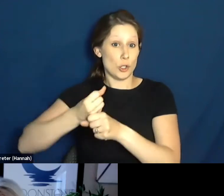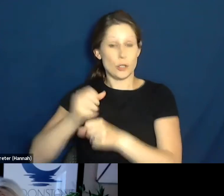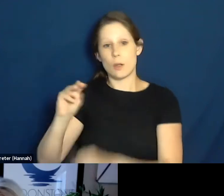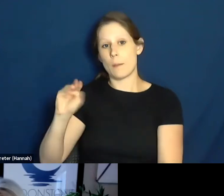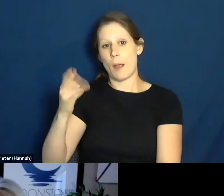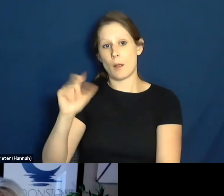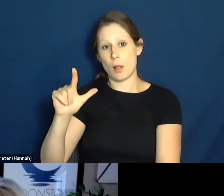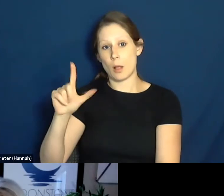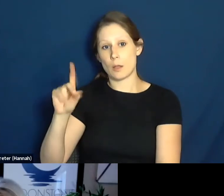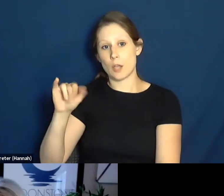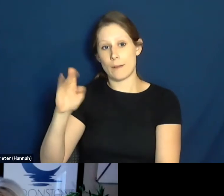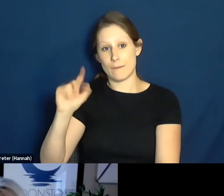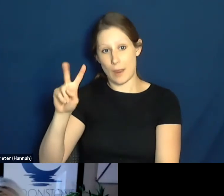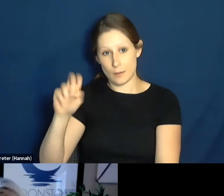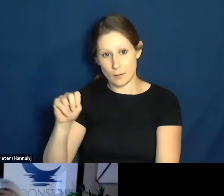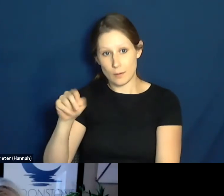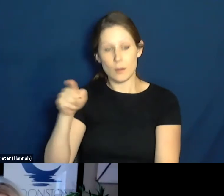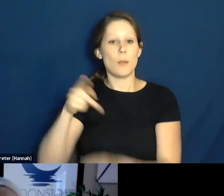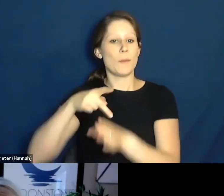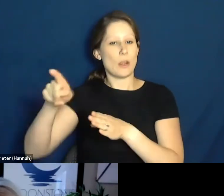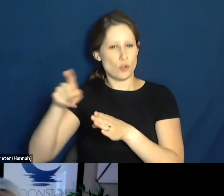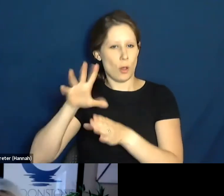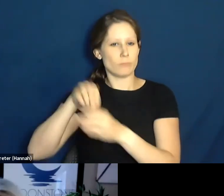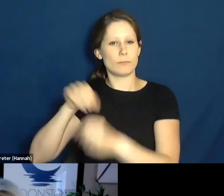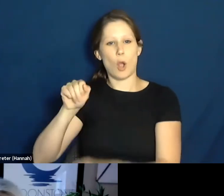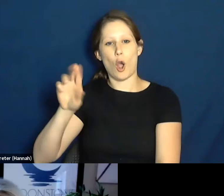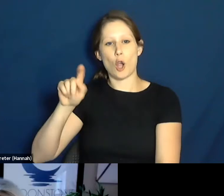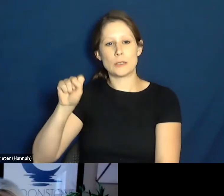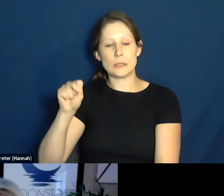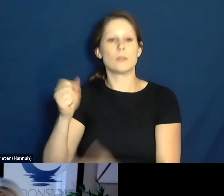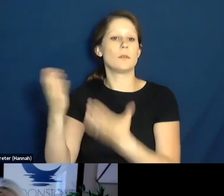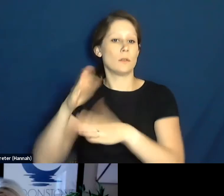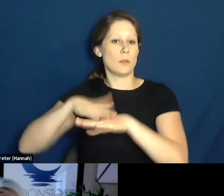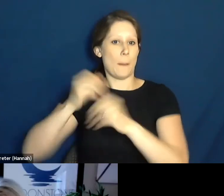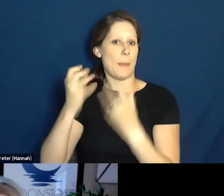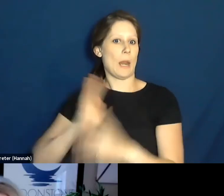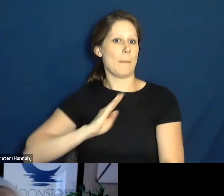professional in the arts, serving on many cultural and community boards, including the Mid-America